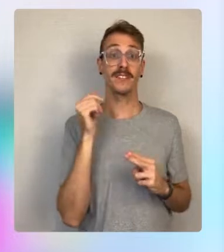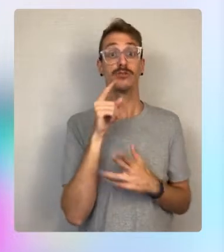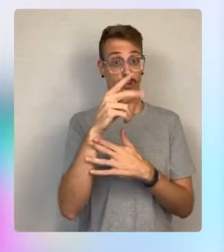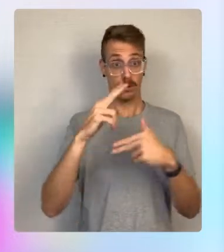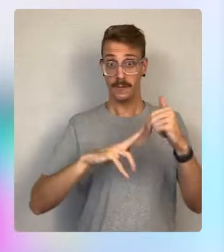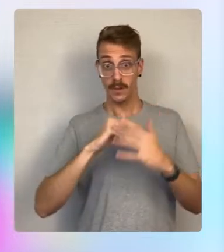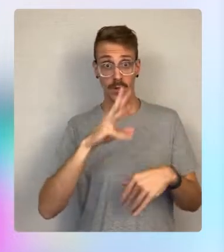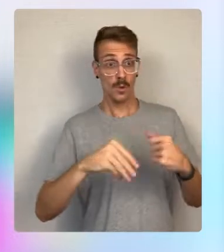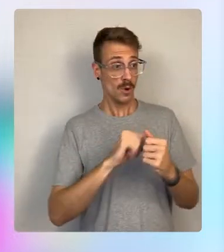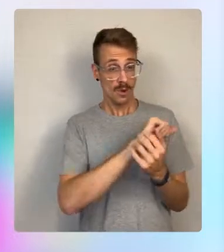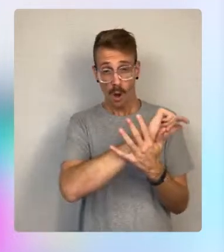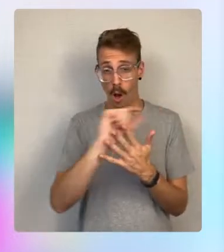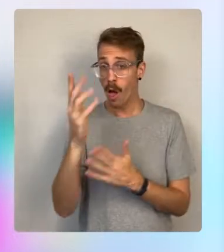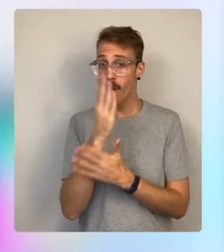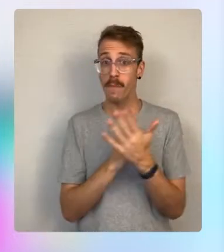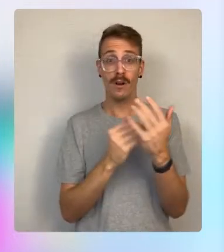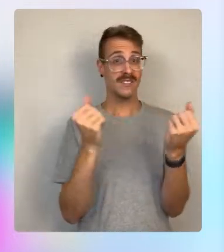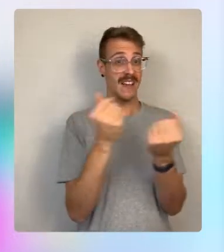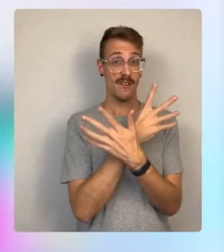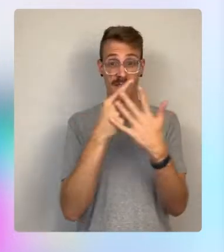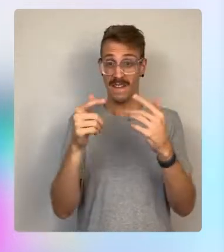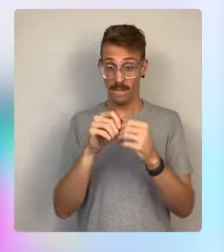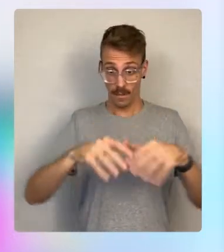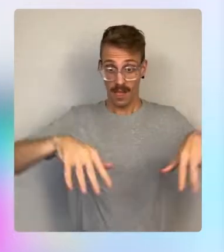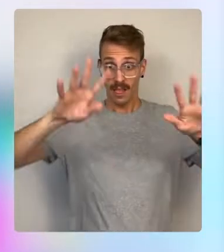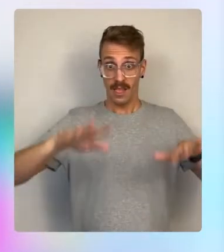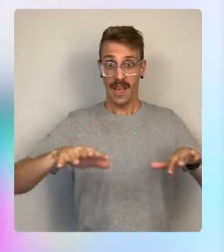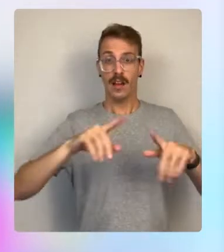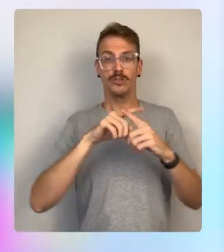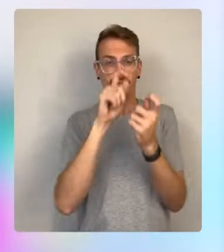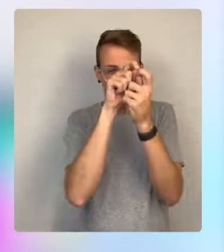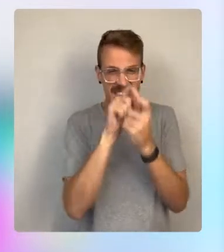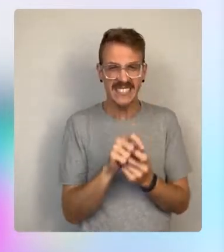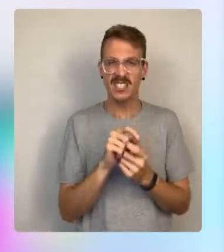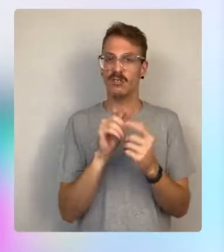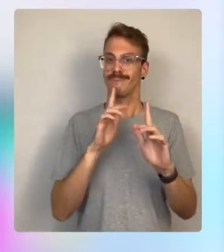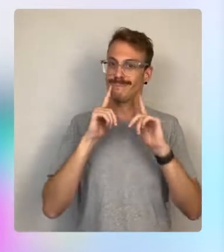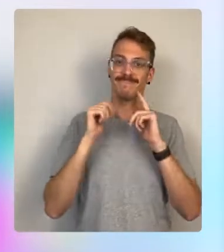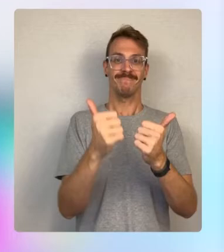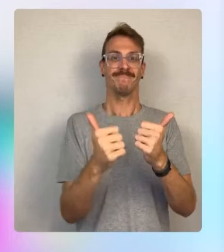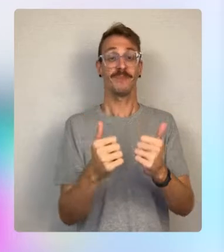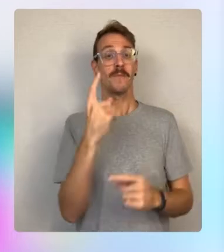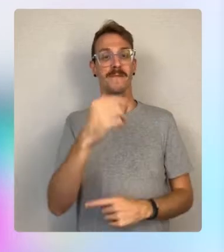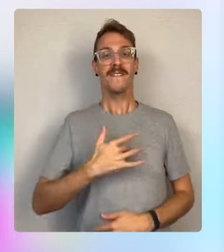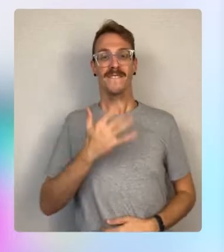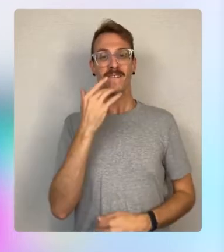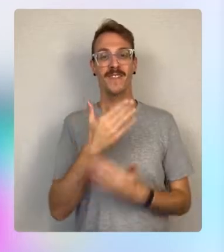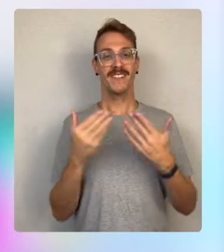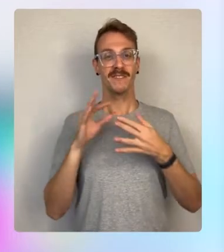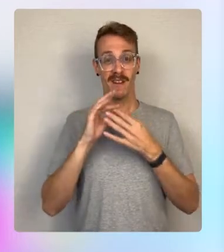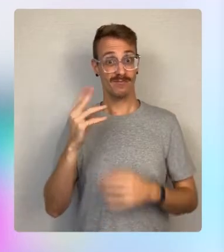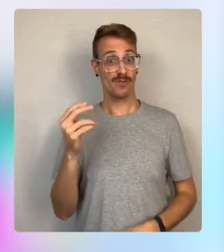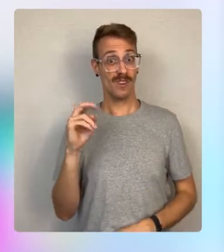down to the tiniest details are in your hands. One of my favorite things about Horizon Worlds is the ability to create something